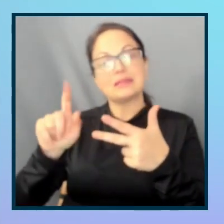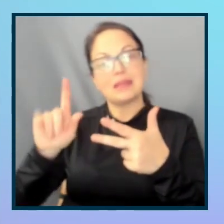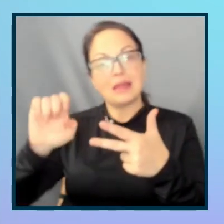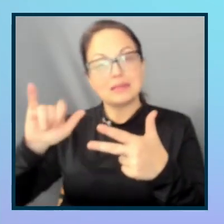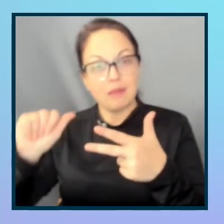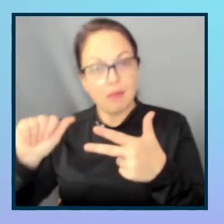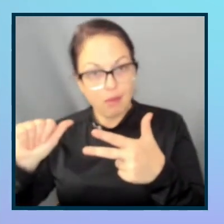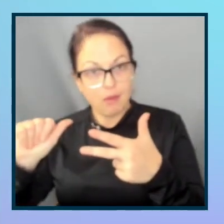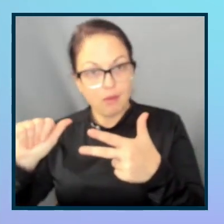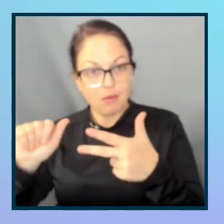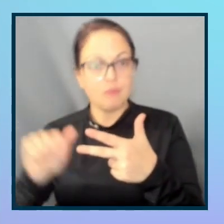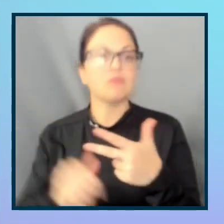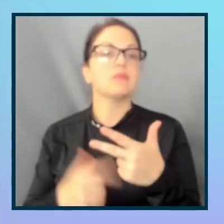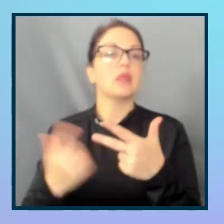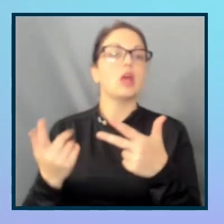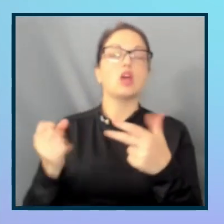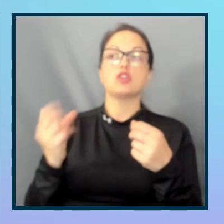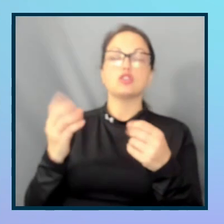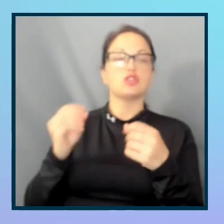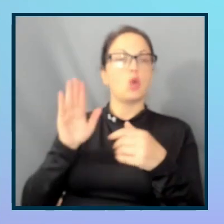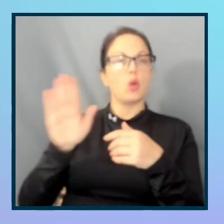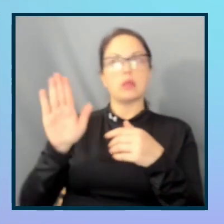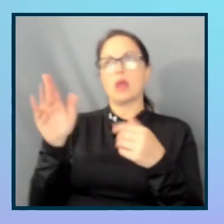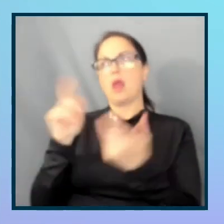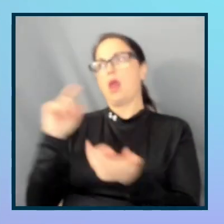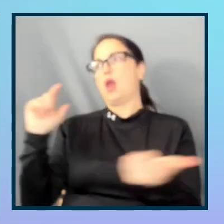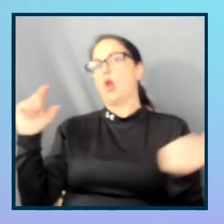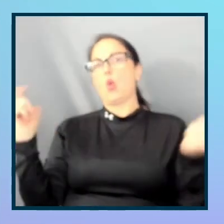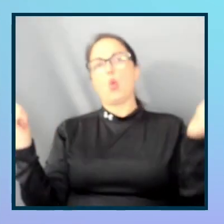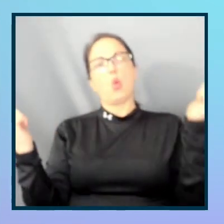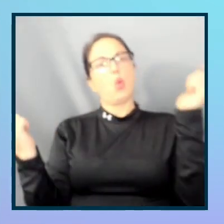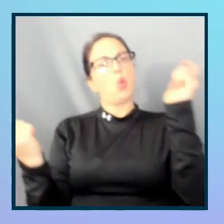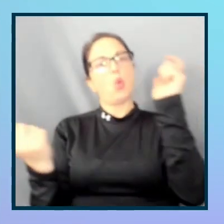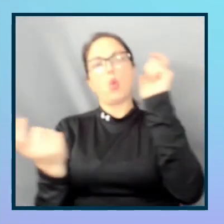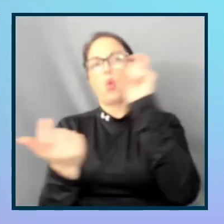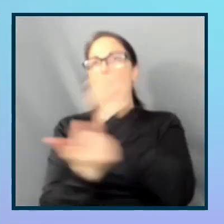and they are really transforming our products from within.